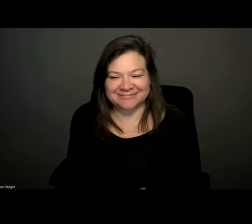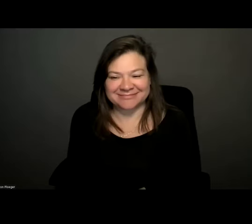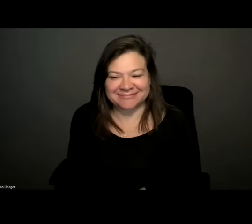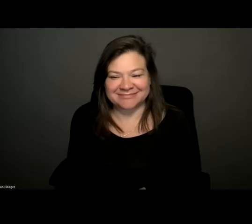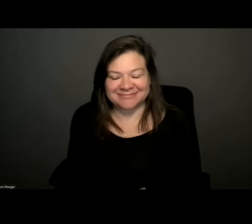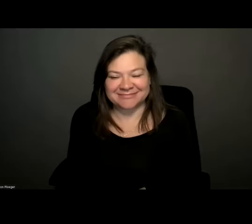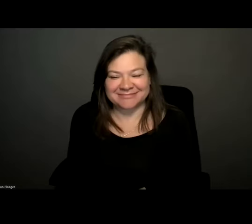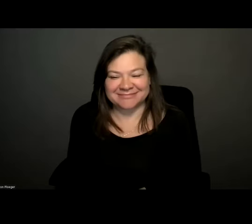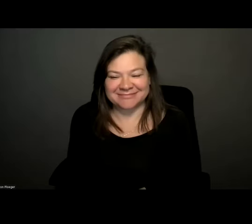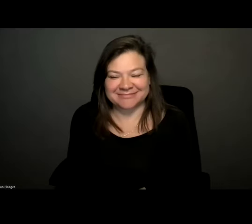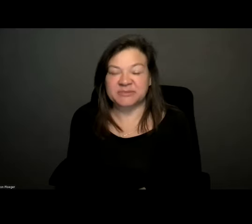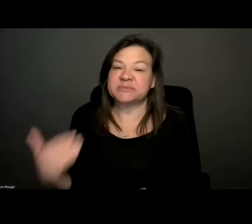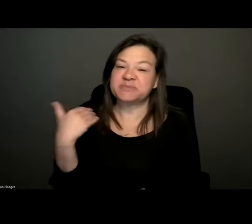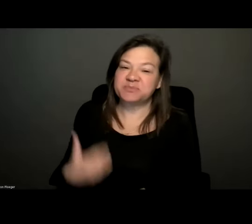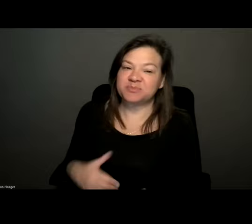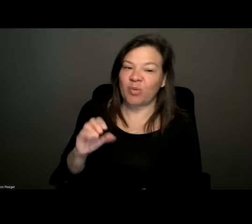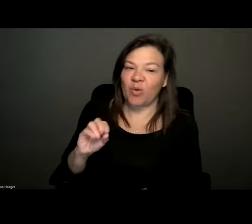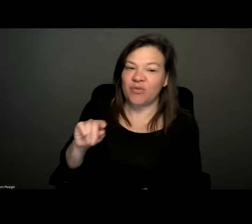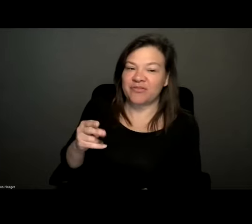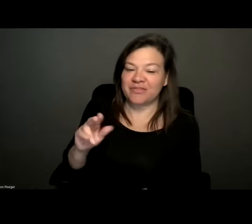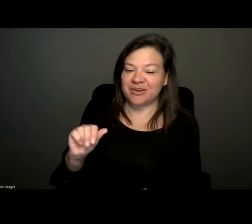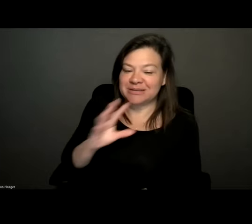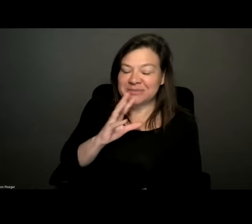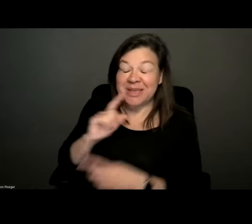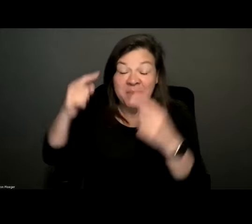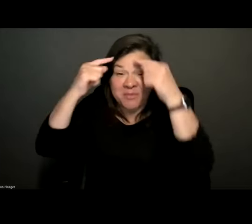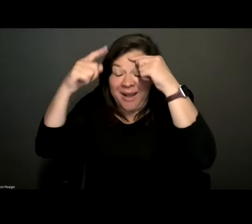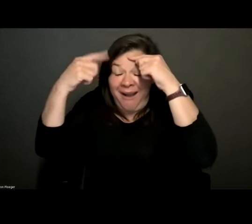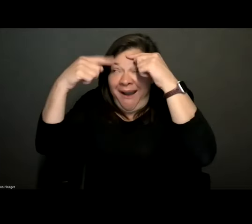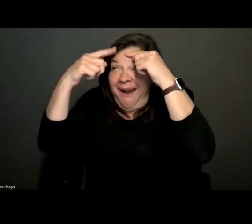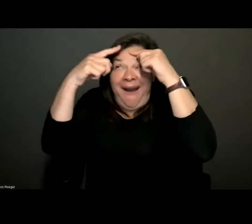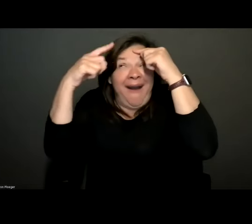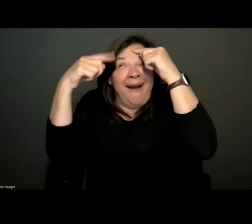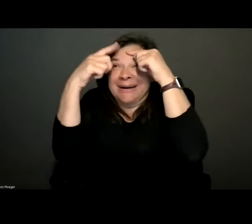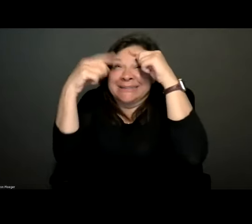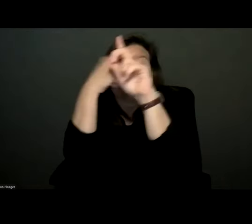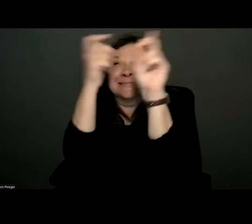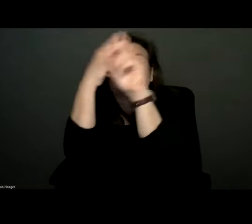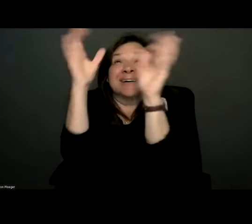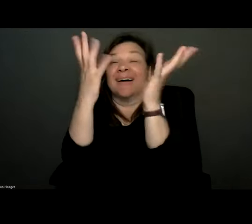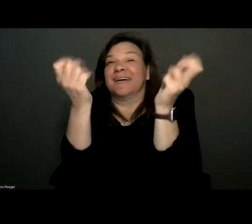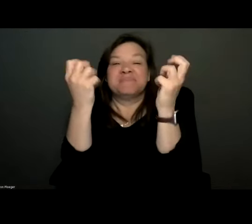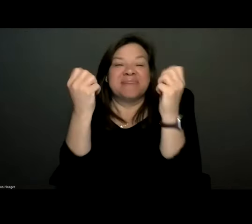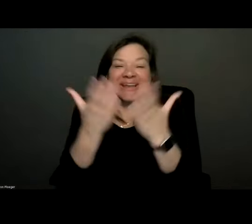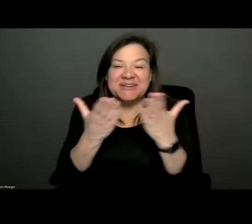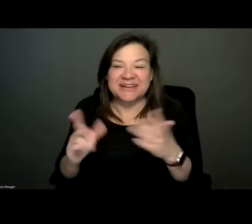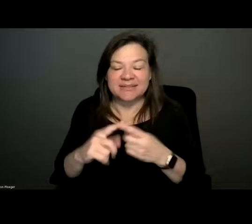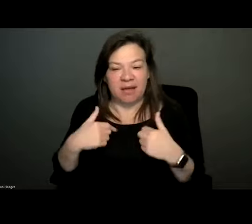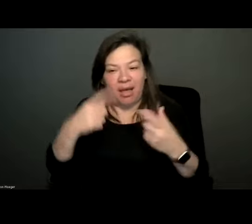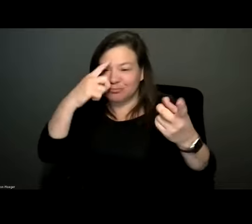This is Ophira speaking. My brain's spinning in all of the directions 'cause I really agree with so much